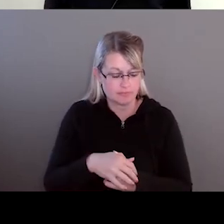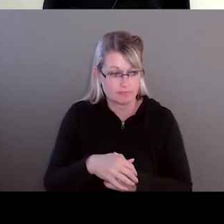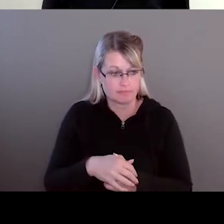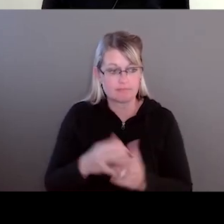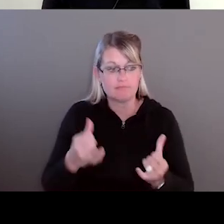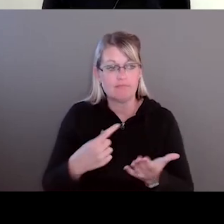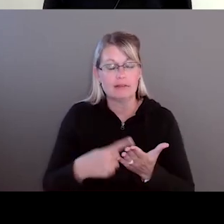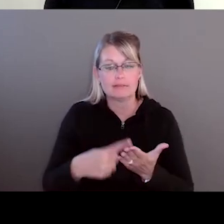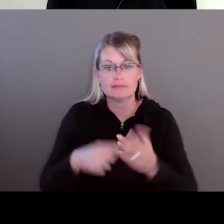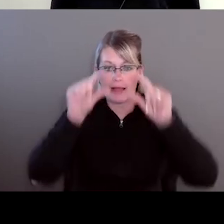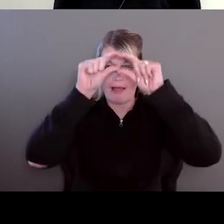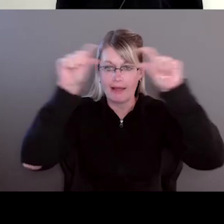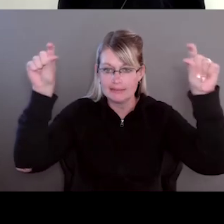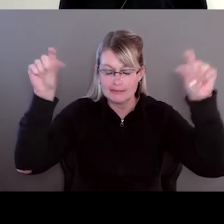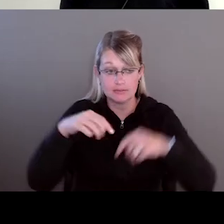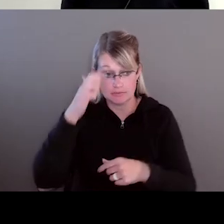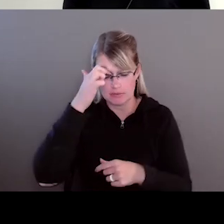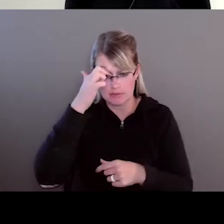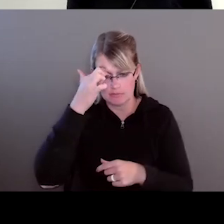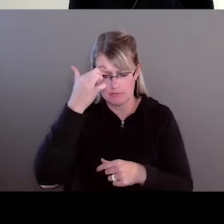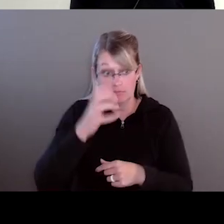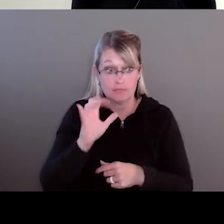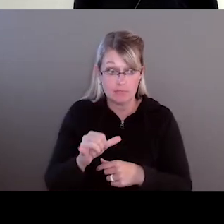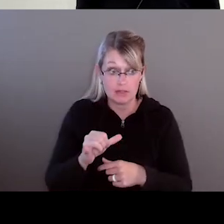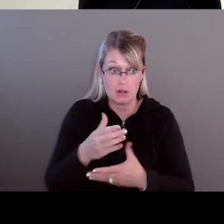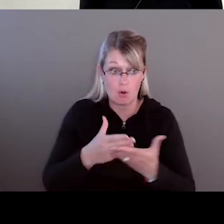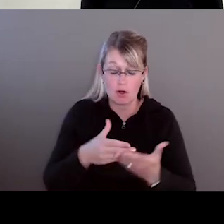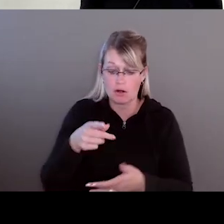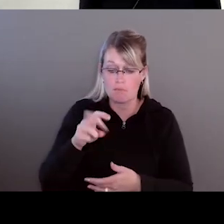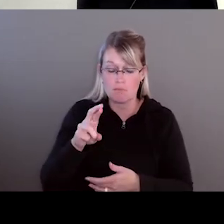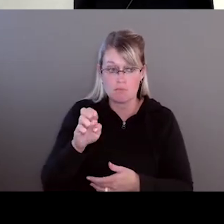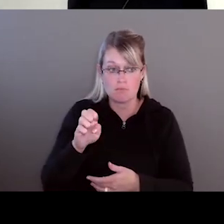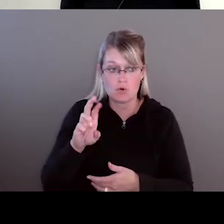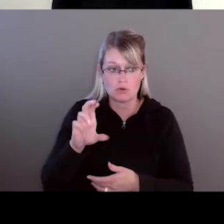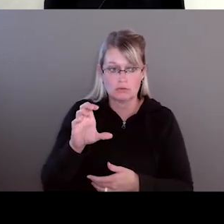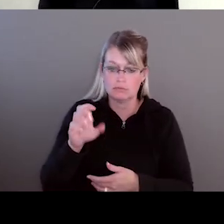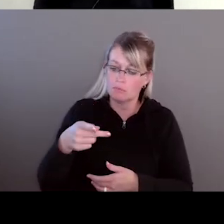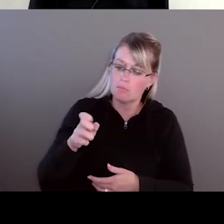headings. Headings as a part of perceivable. The rules that pertain to headings -- info and